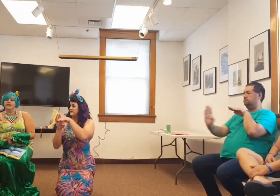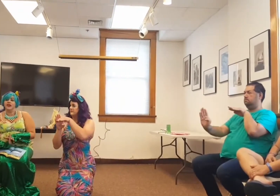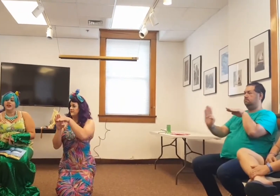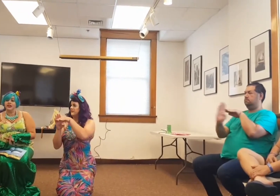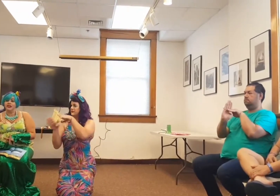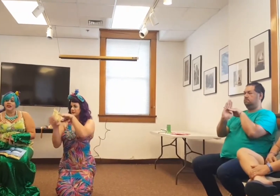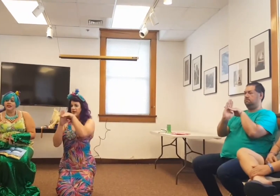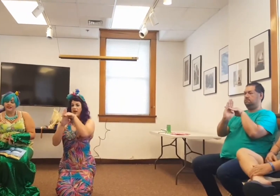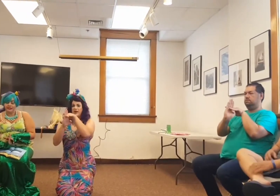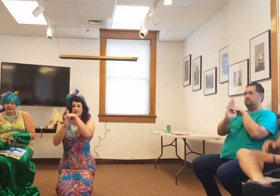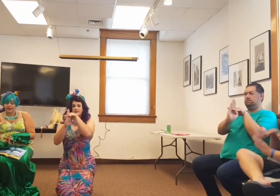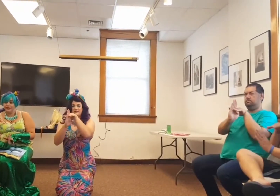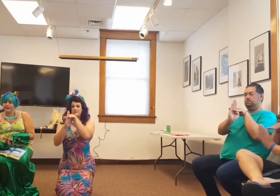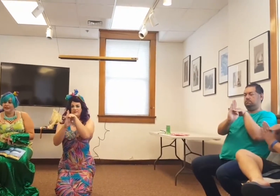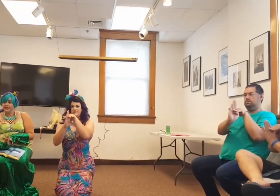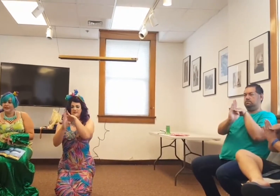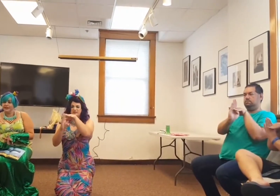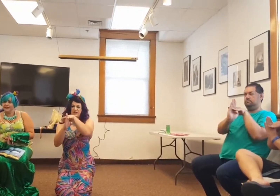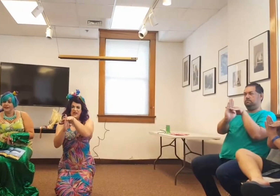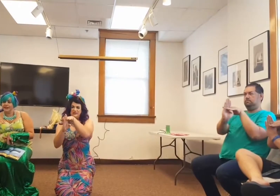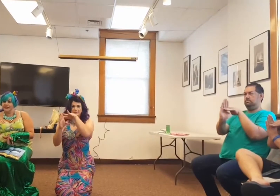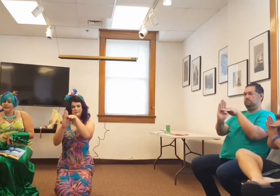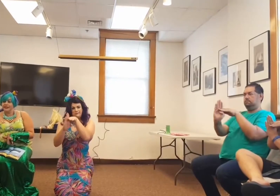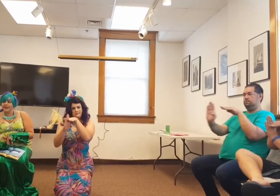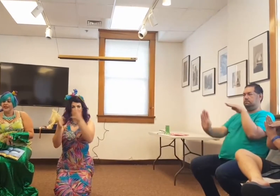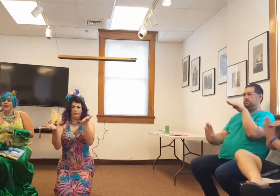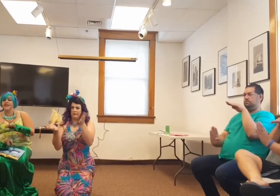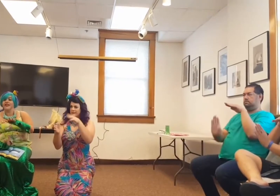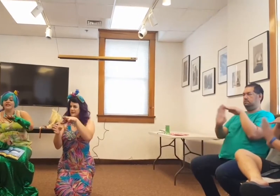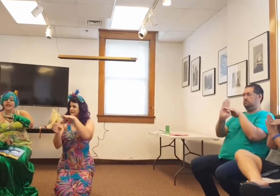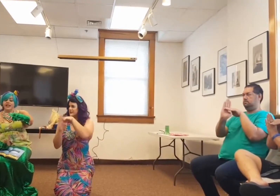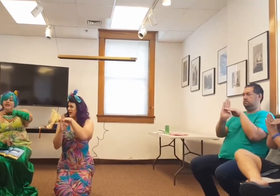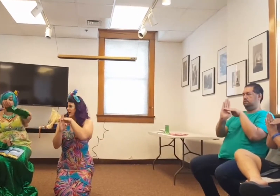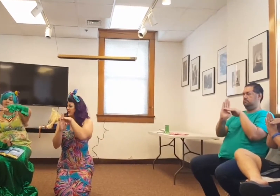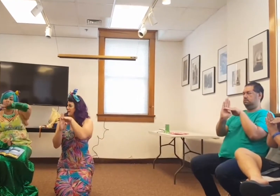"Shark." Can everybody do that? ZOEY: Think of it as like, here's the water,